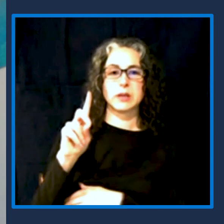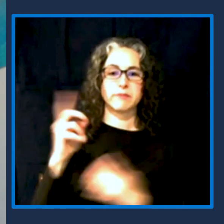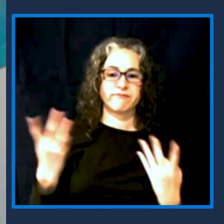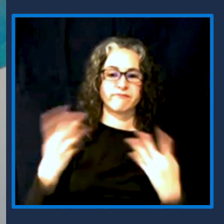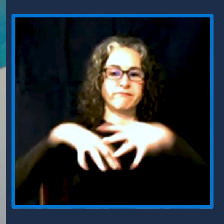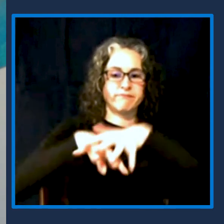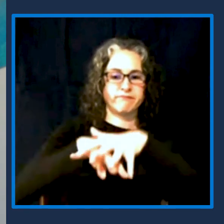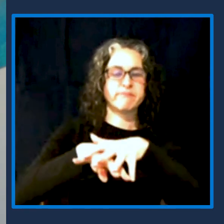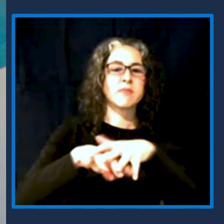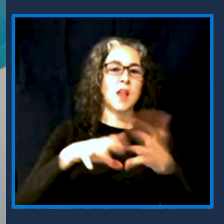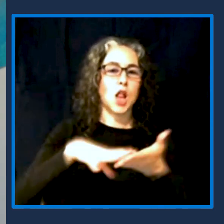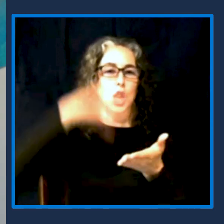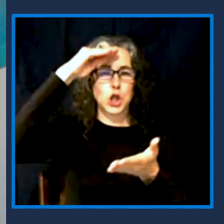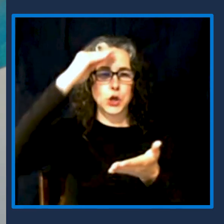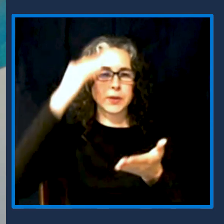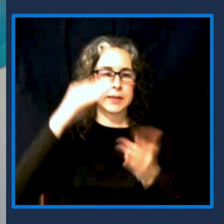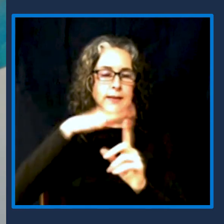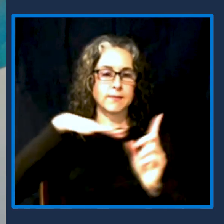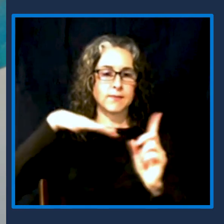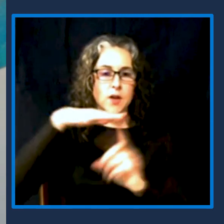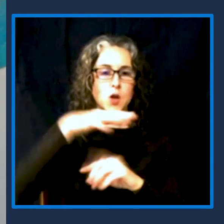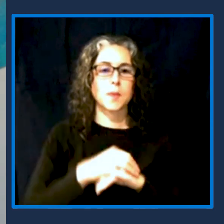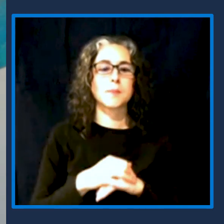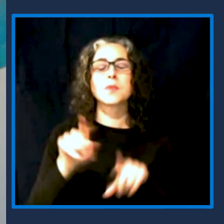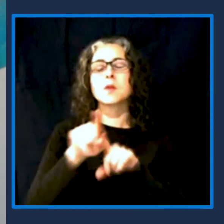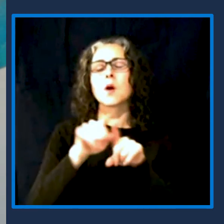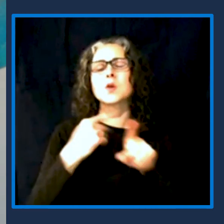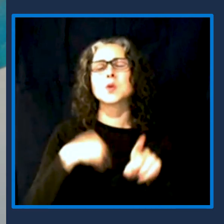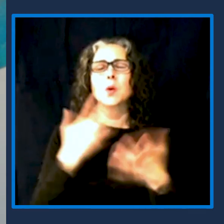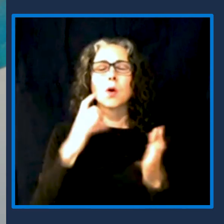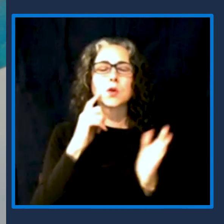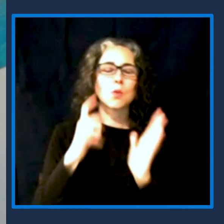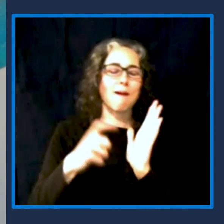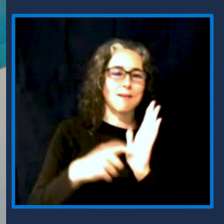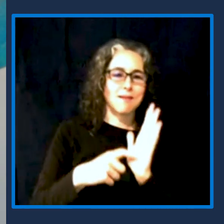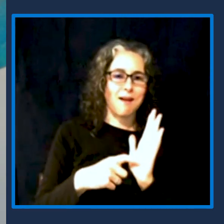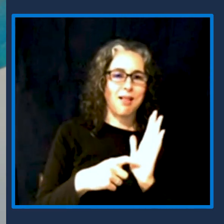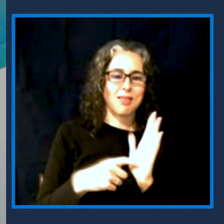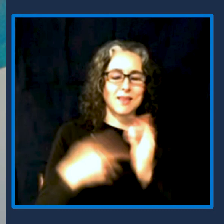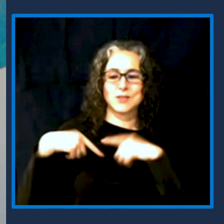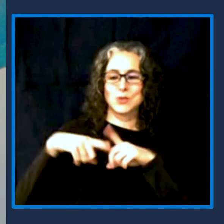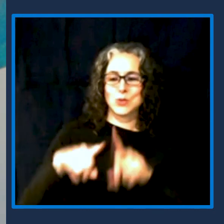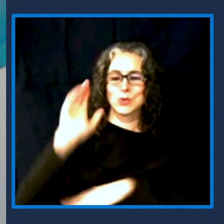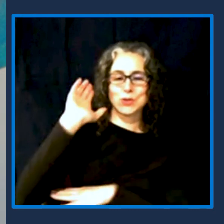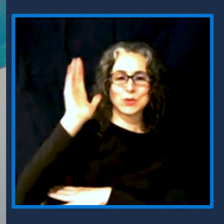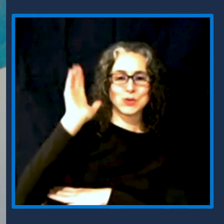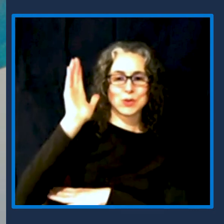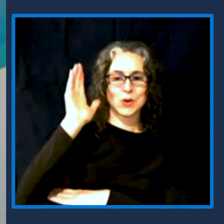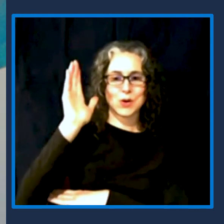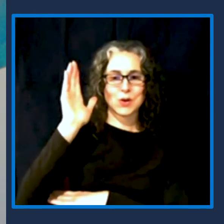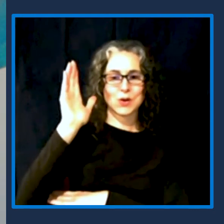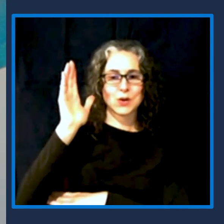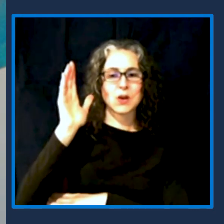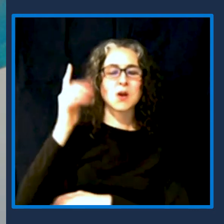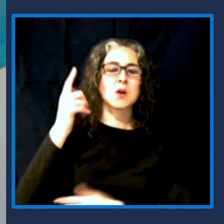we just wanted to take a minute and acknowledge that during this talk we spoke about some examples